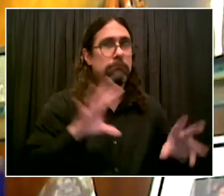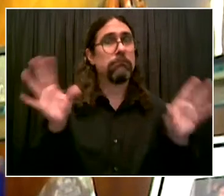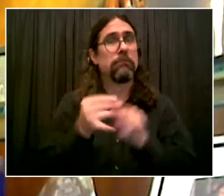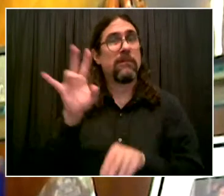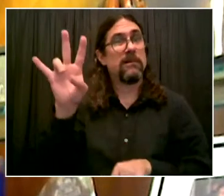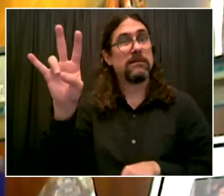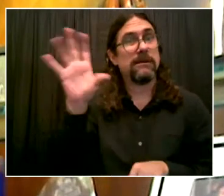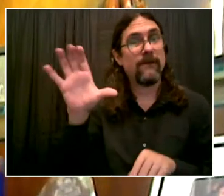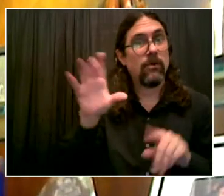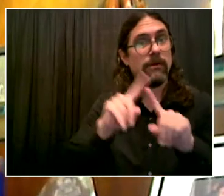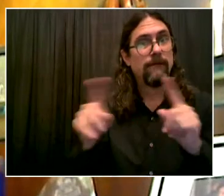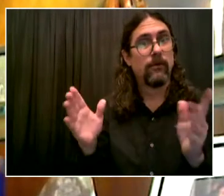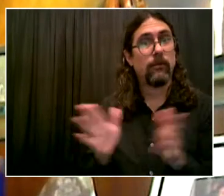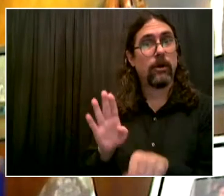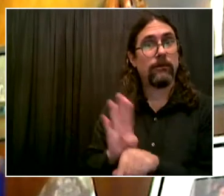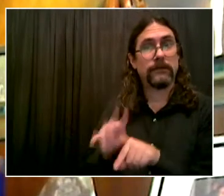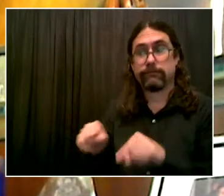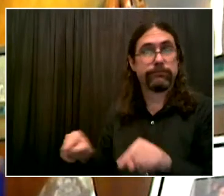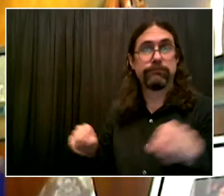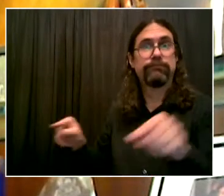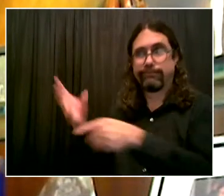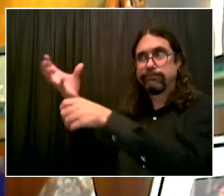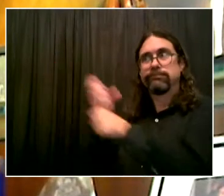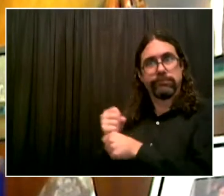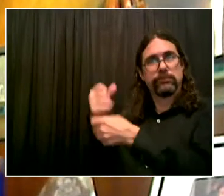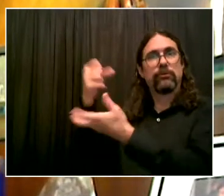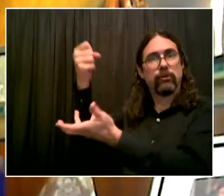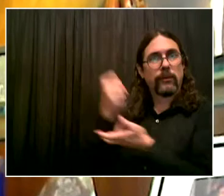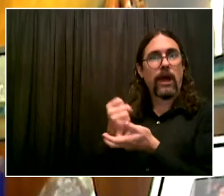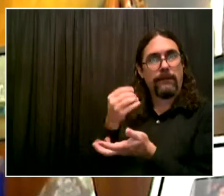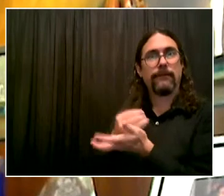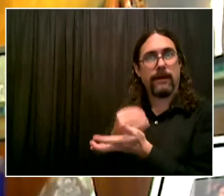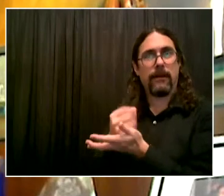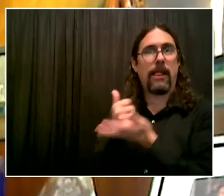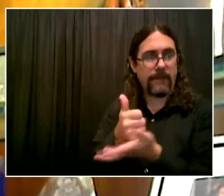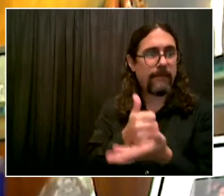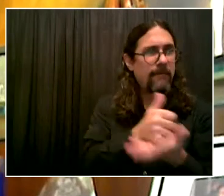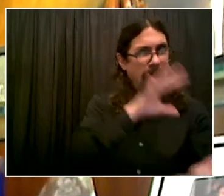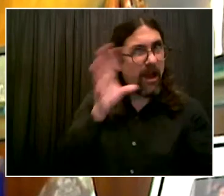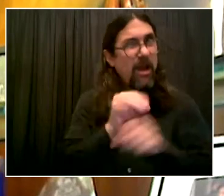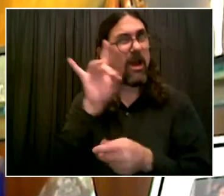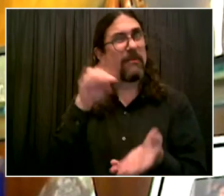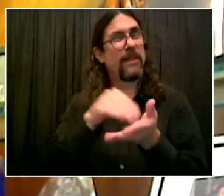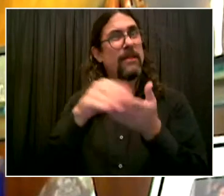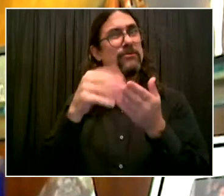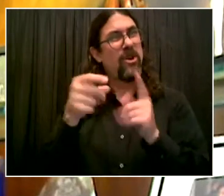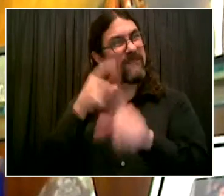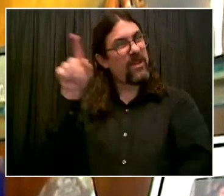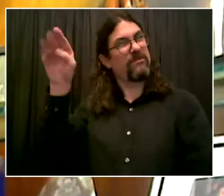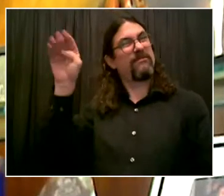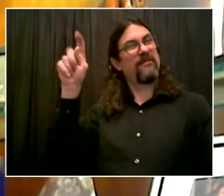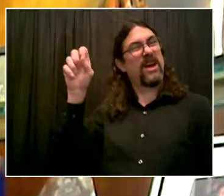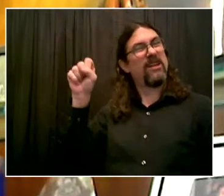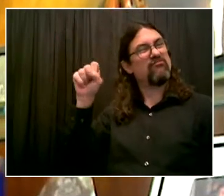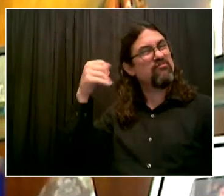. WE HAVE SUPPORTED 700 BUSINESSES THROUGH THE QUEEN SSMALL BUSINESS GRANT PROGRAM. THOSE